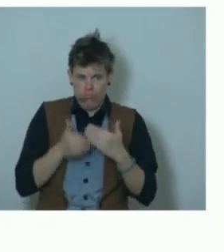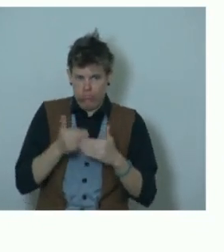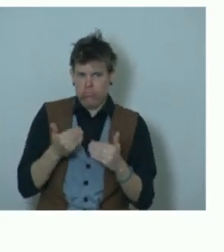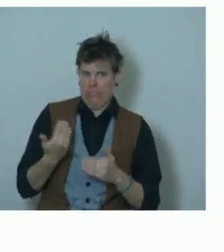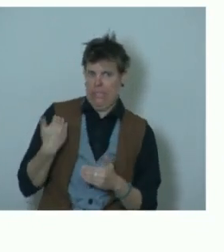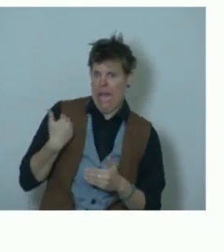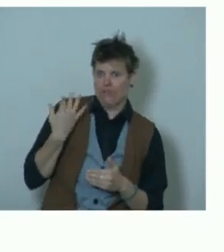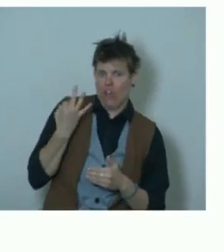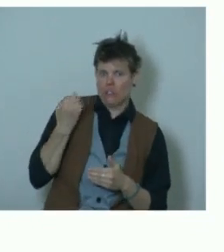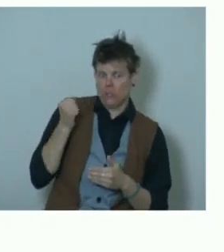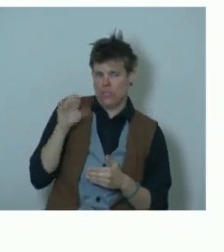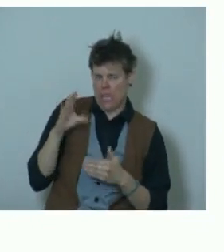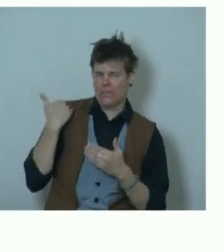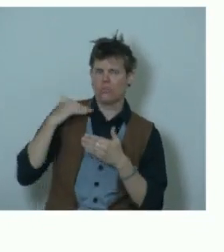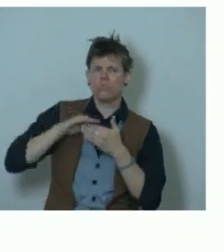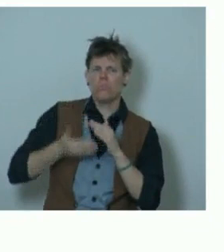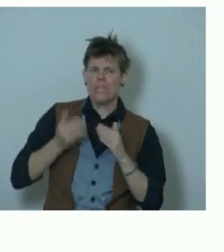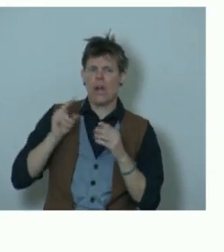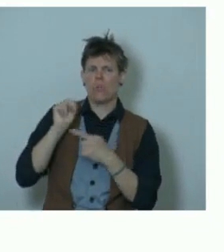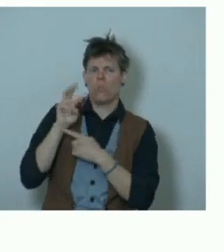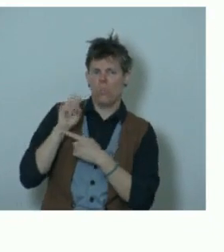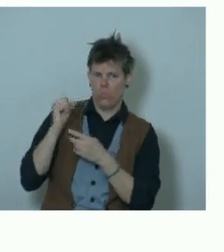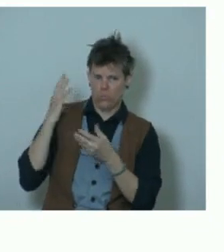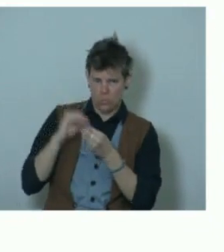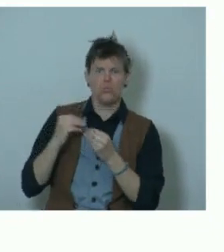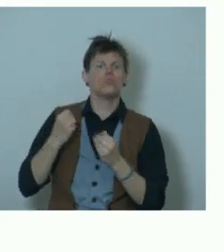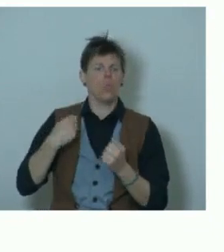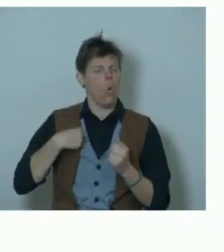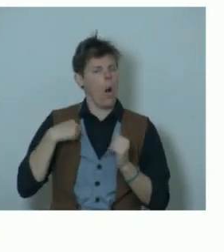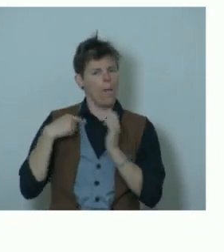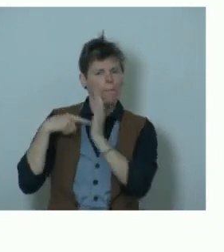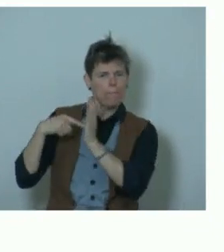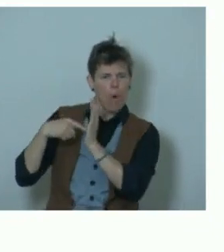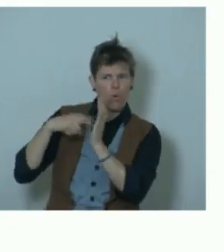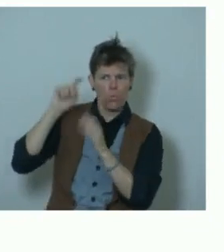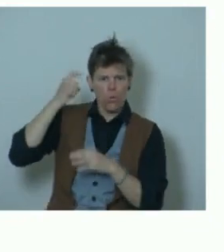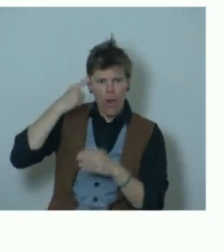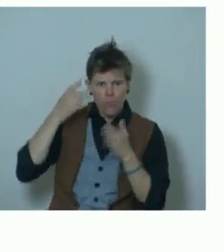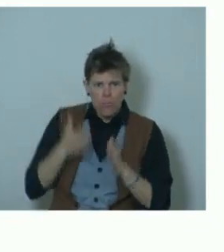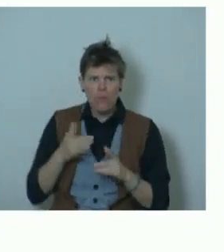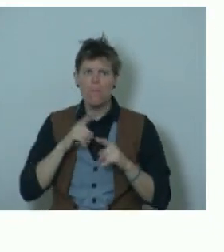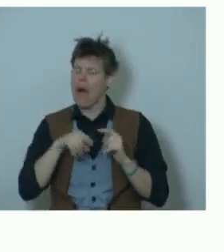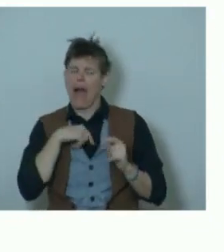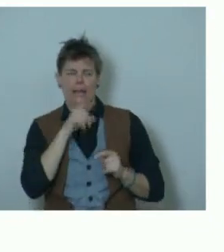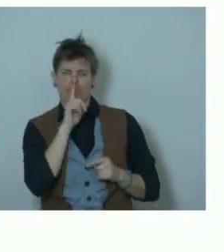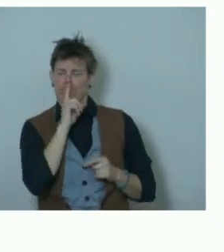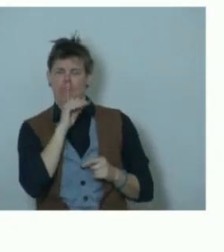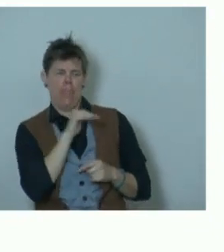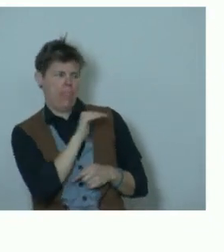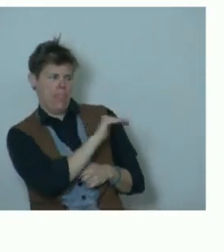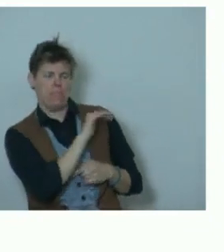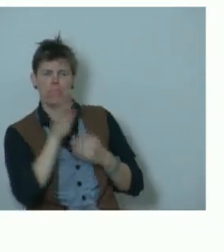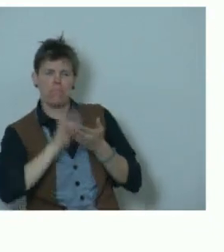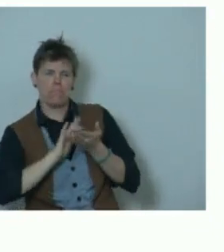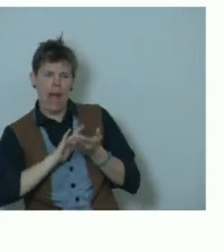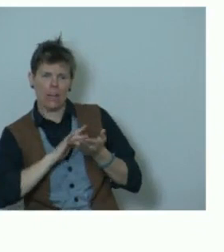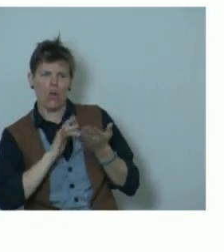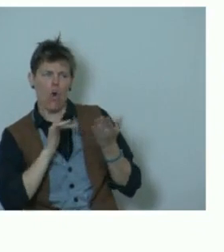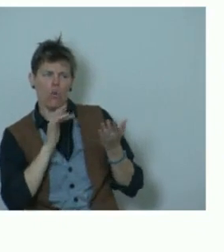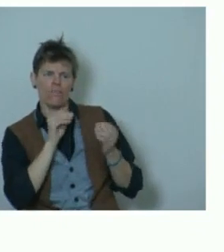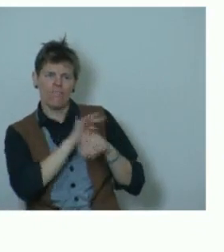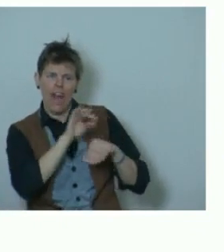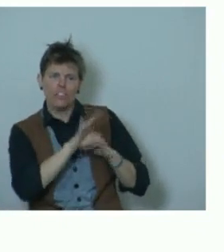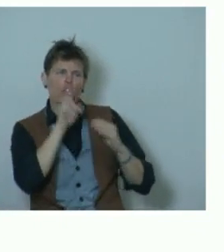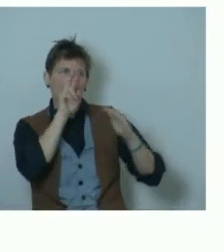THIS IS JUST THE BEGINNING OF THE WORK THAT WE STARTED DOING THIS WEEKEND WITH THE RESULT OF THE MODELING COMING OUT.